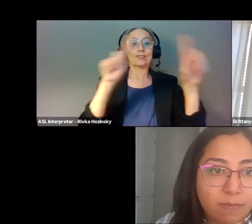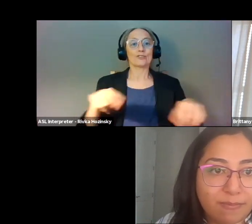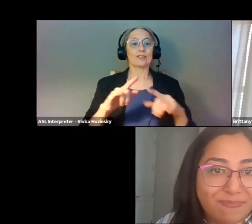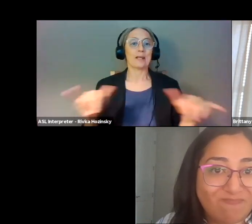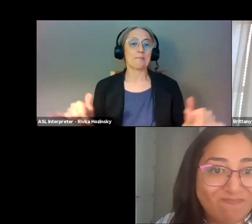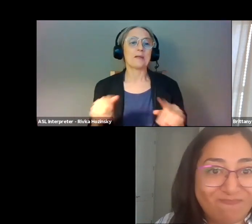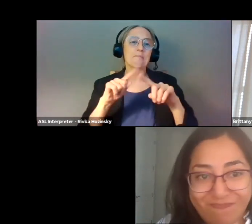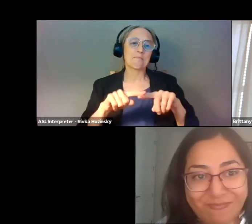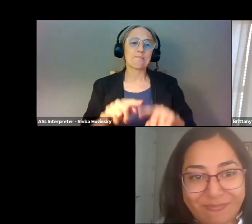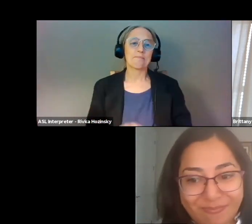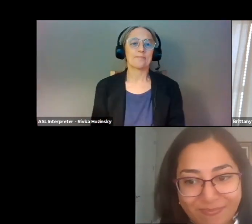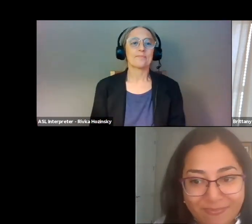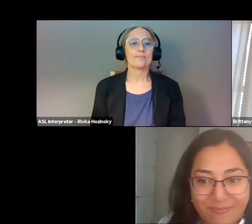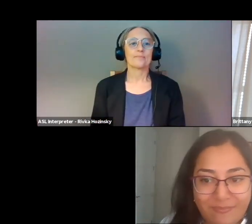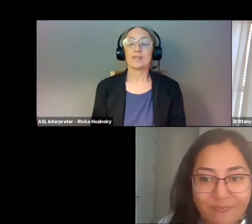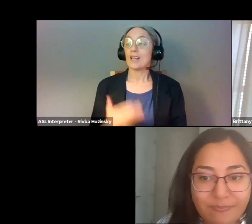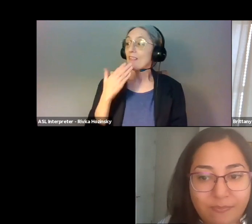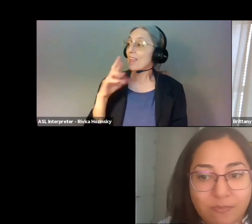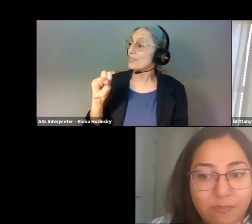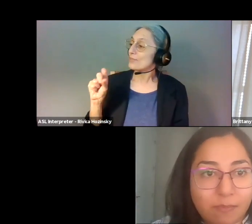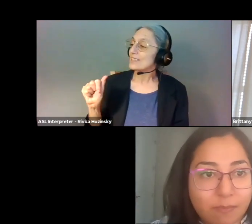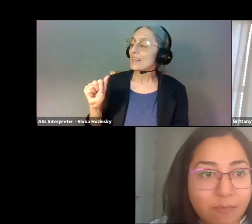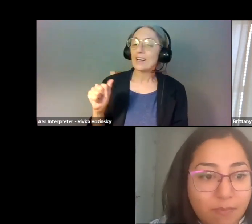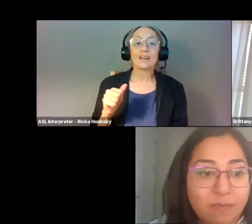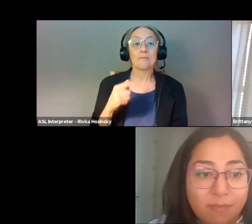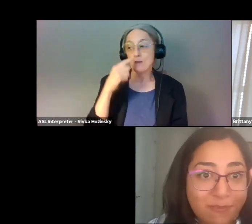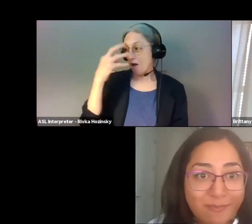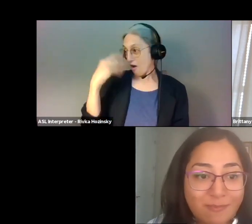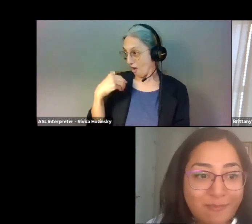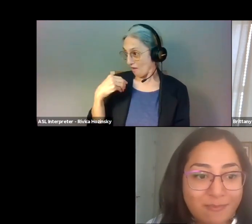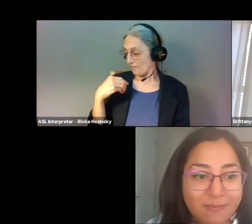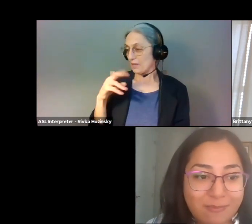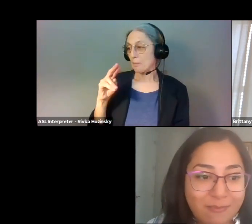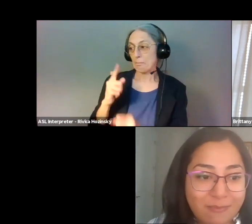Thank you so much, Risa. I will have you turn your video off and mute yourself while we queue up